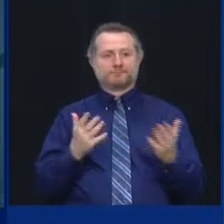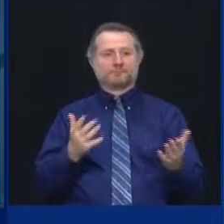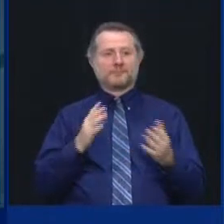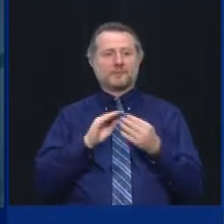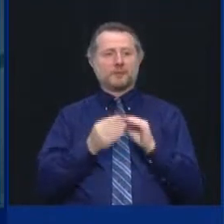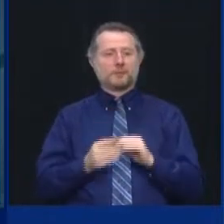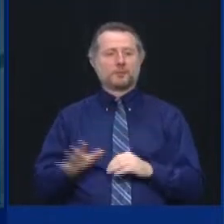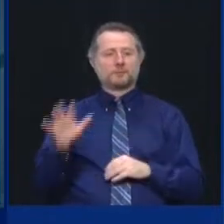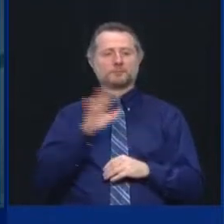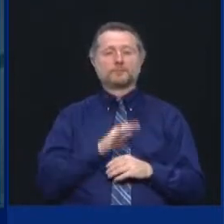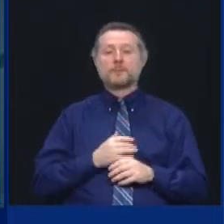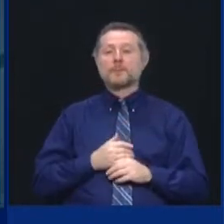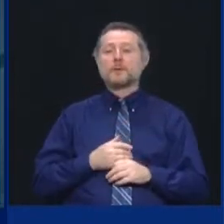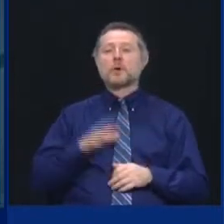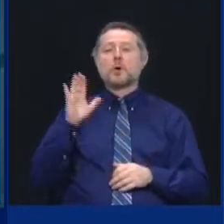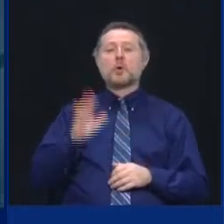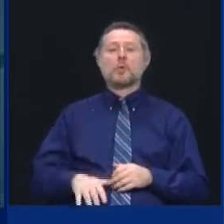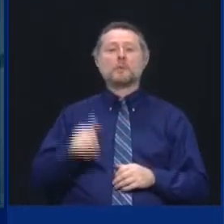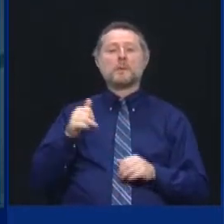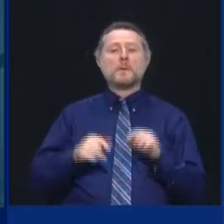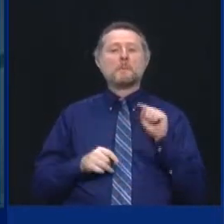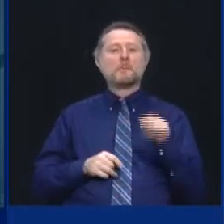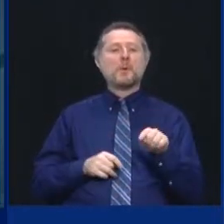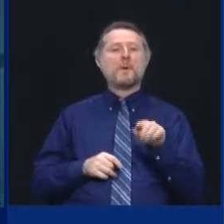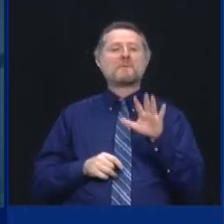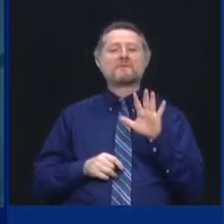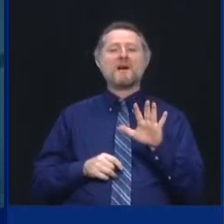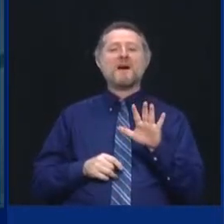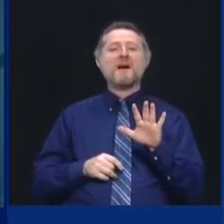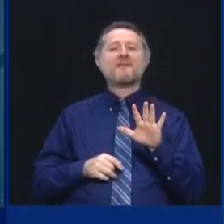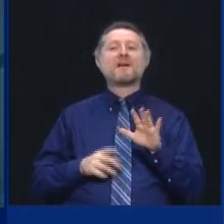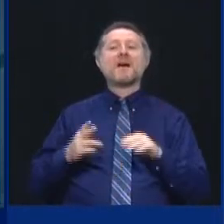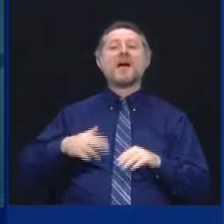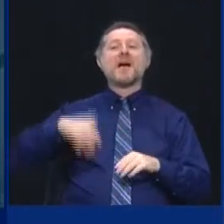COMMUNITY BEHAVIOR ARE THEY